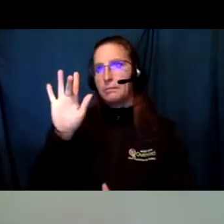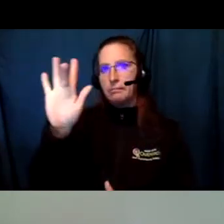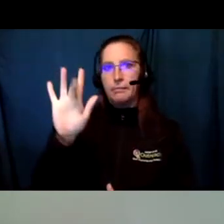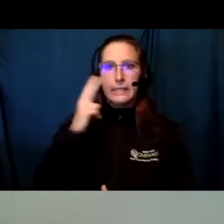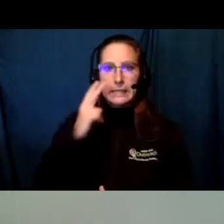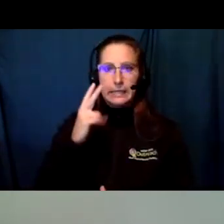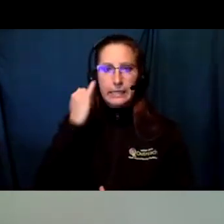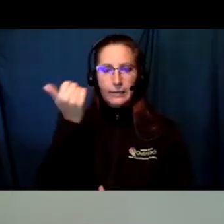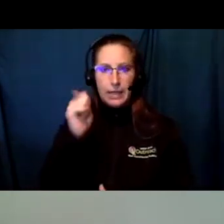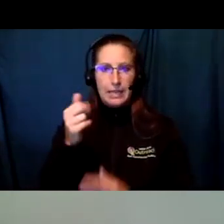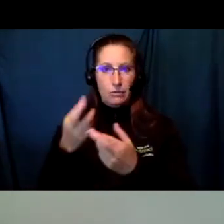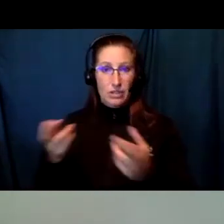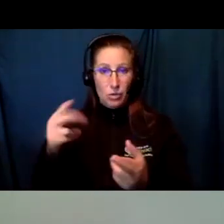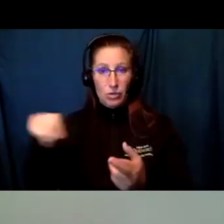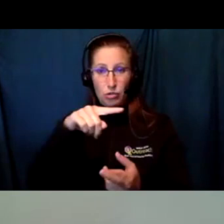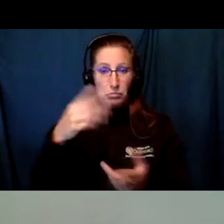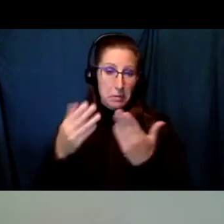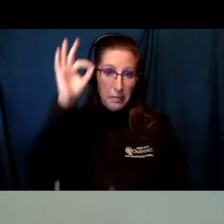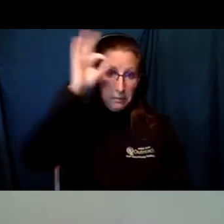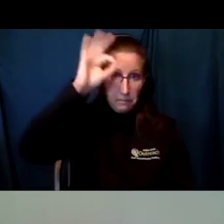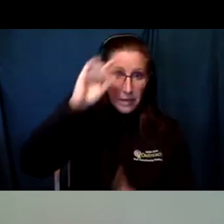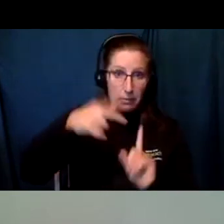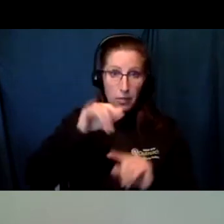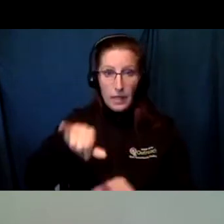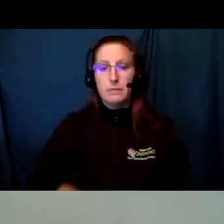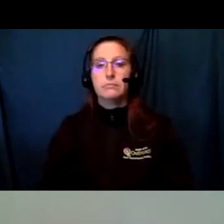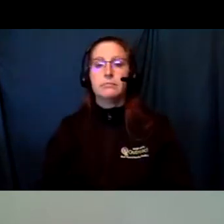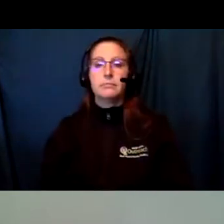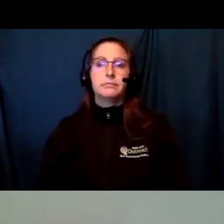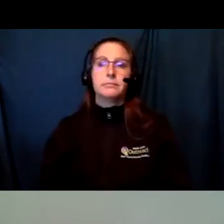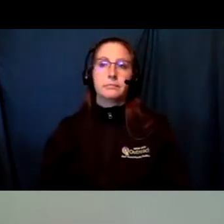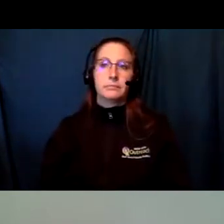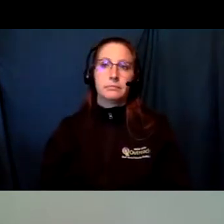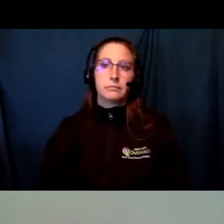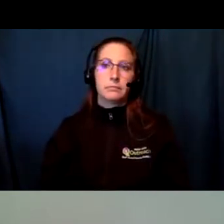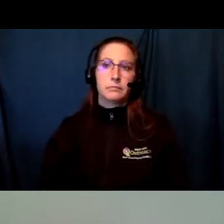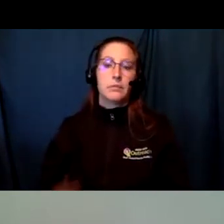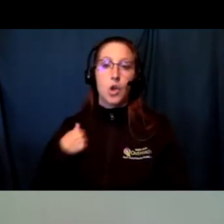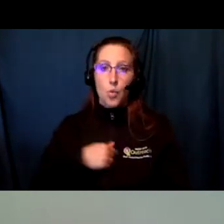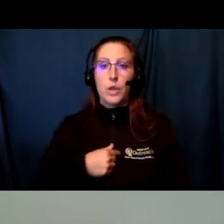resources that you're unaware of. We are...one of the big contracts that we have